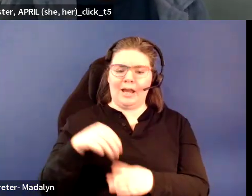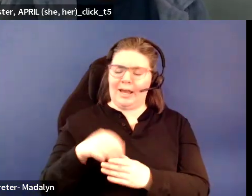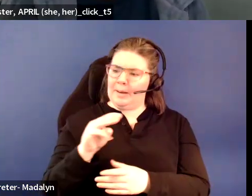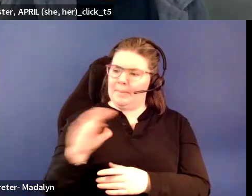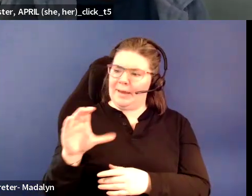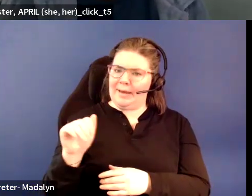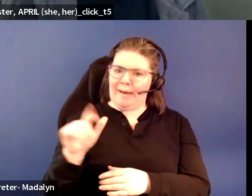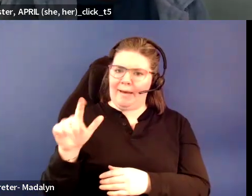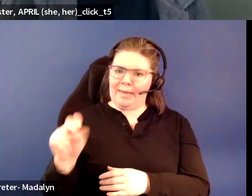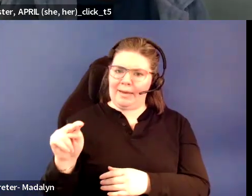Elissa w/ APRIL: Yeah. She's at bail.